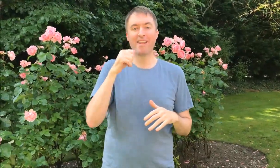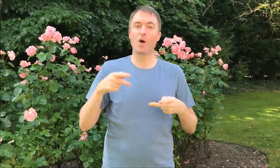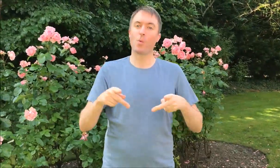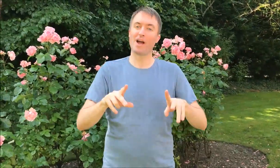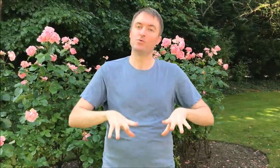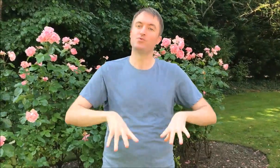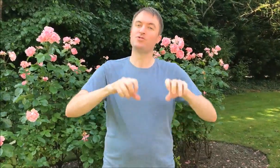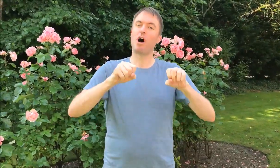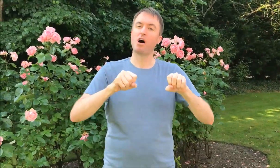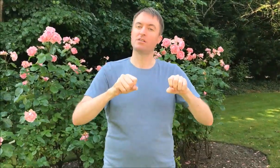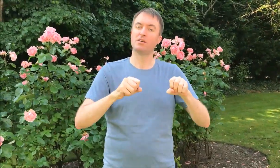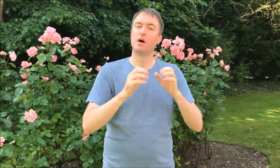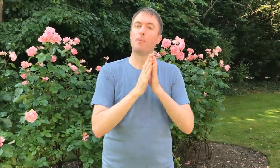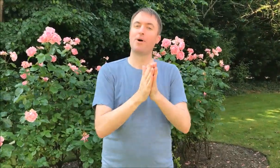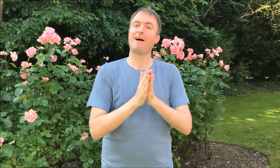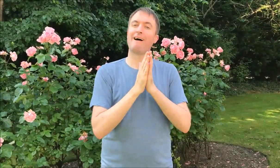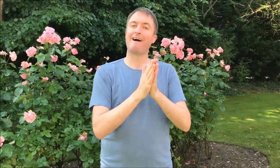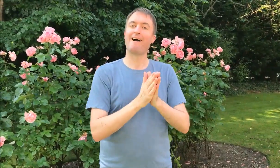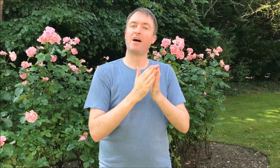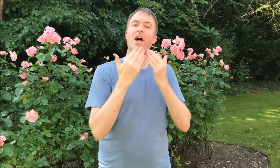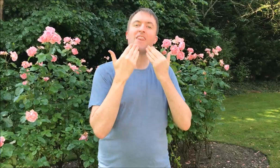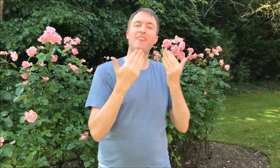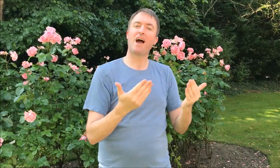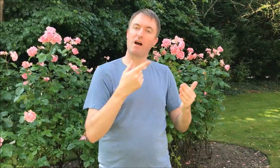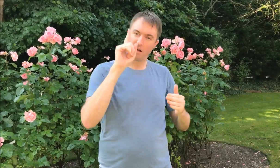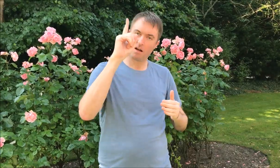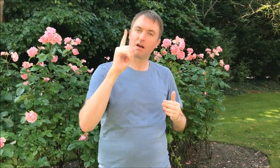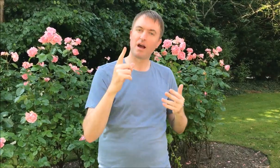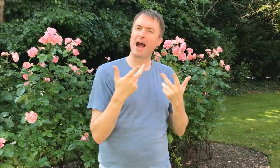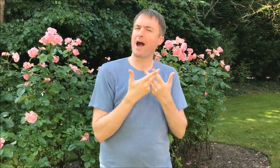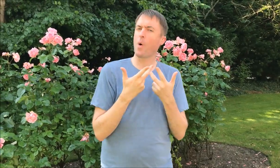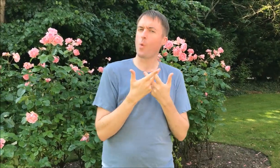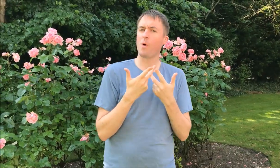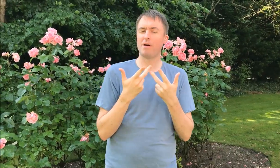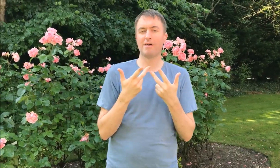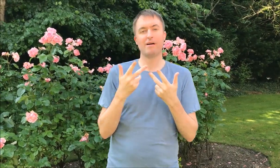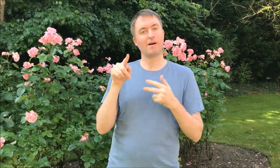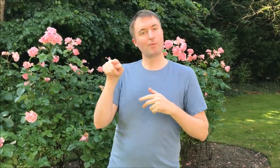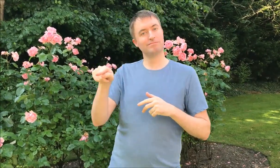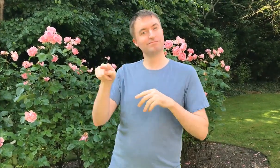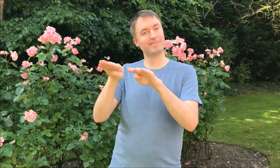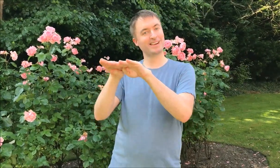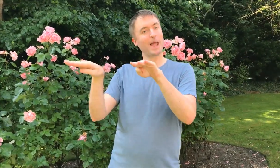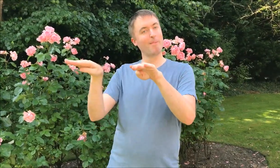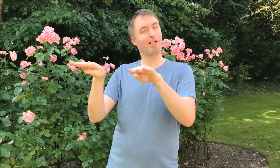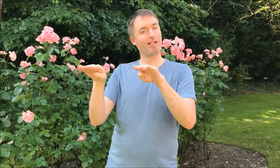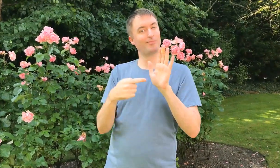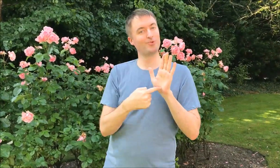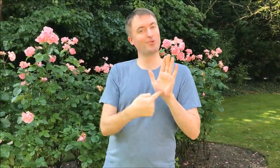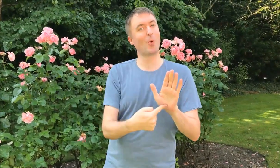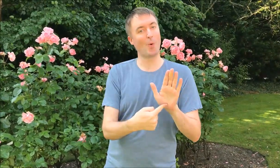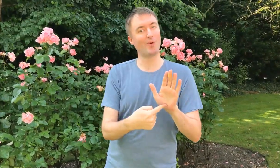I thought it would be a nice way to start our prayers of thanks to God.